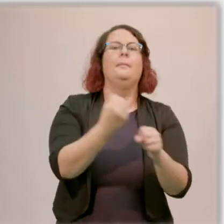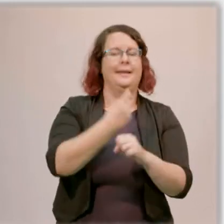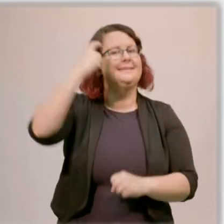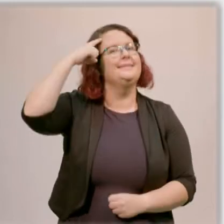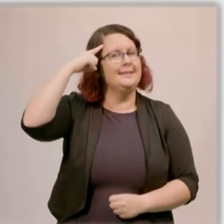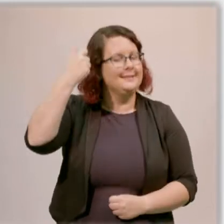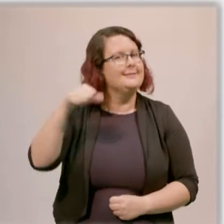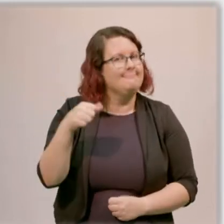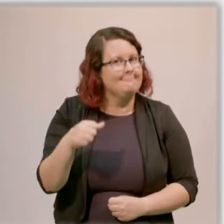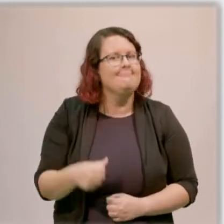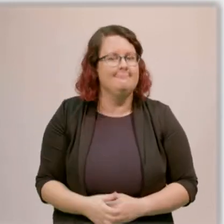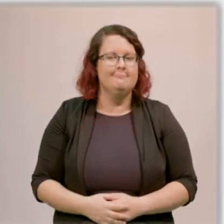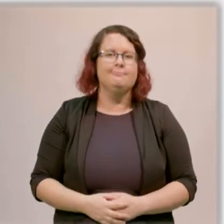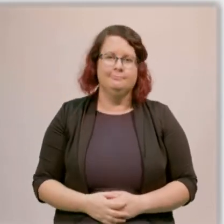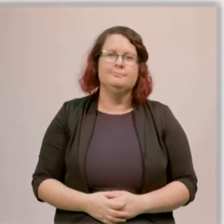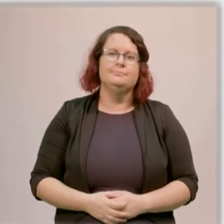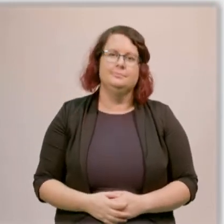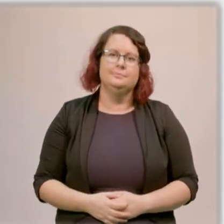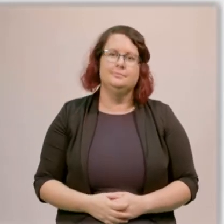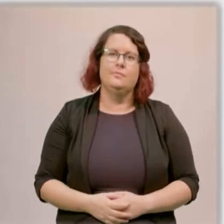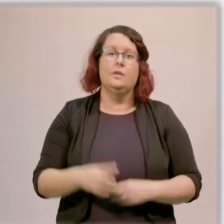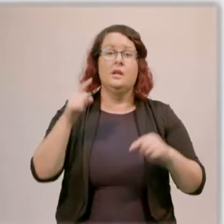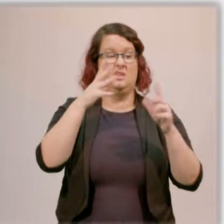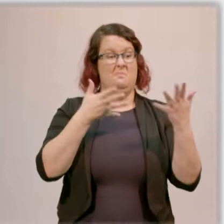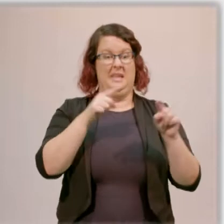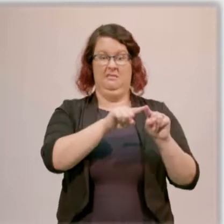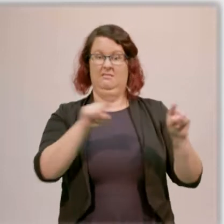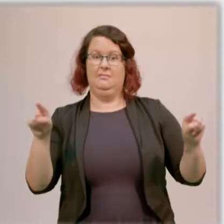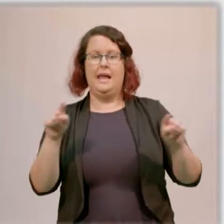in order to make sense. This is a dependent clause.